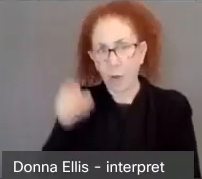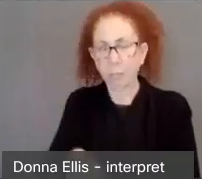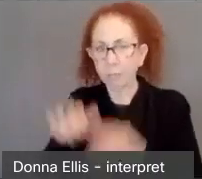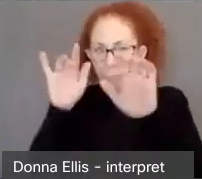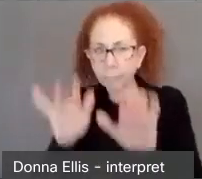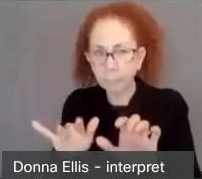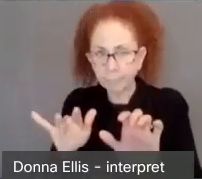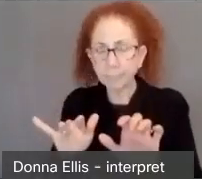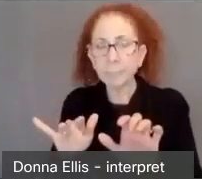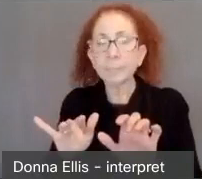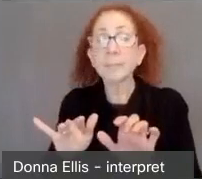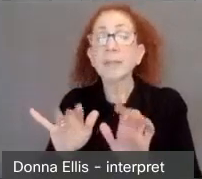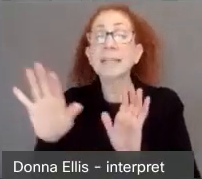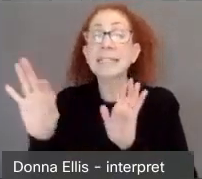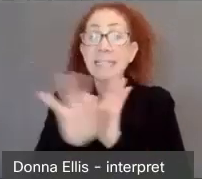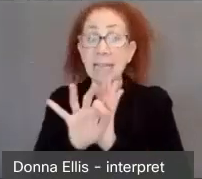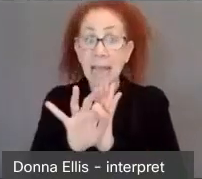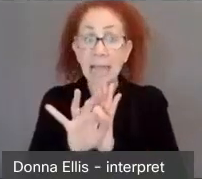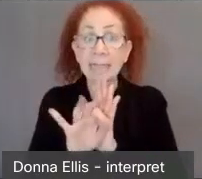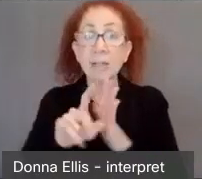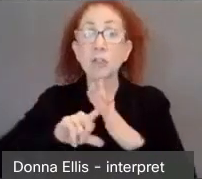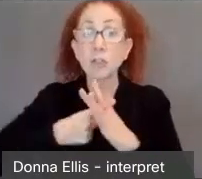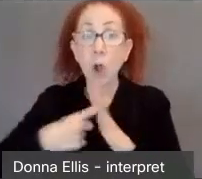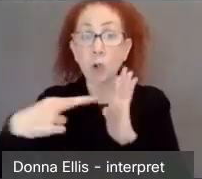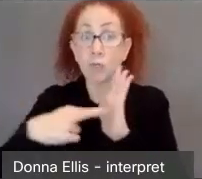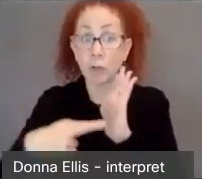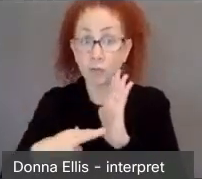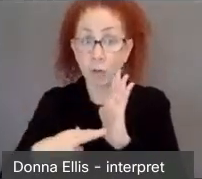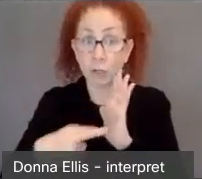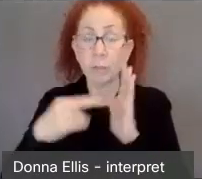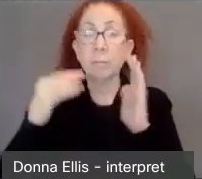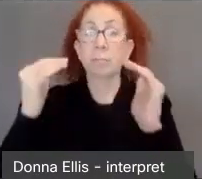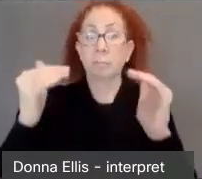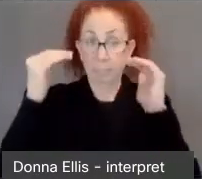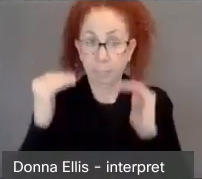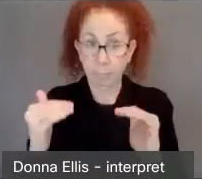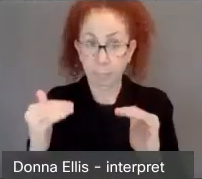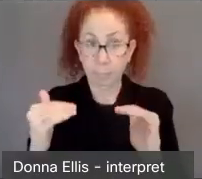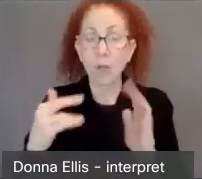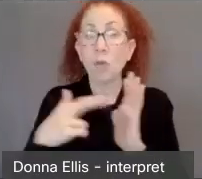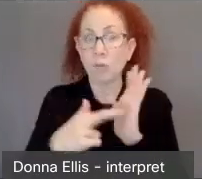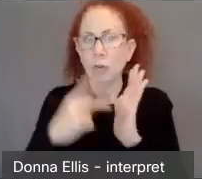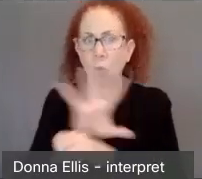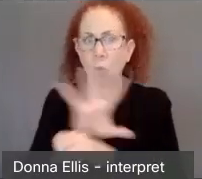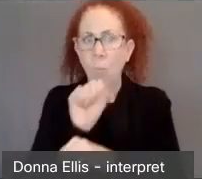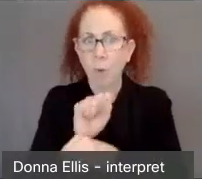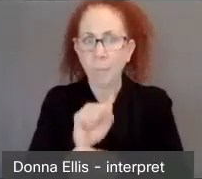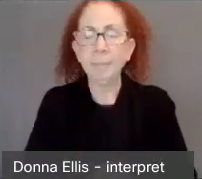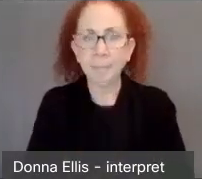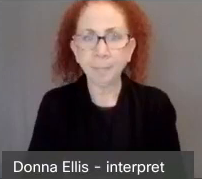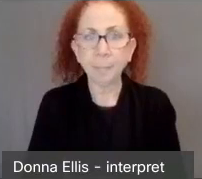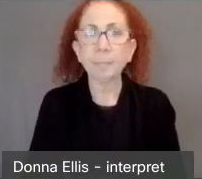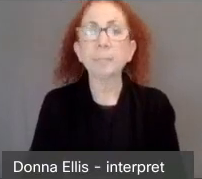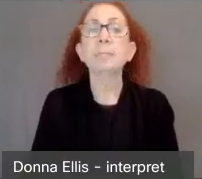Select "Start Registration" to register for an appointment. When prompted, click